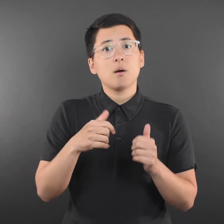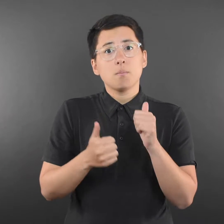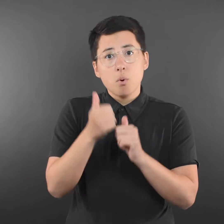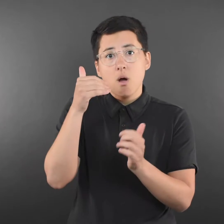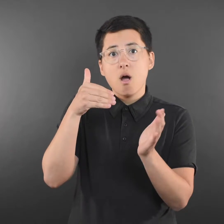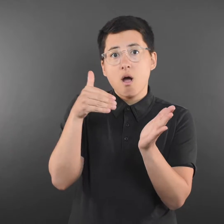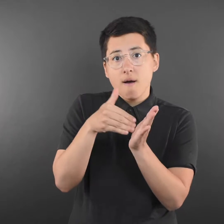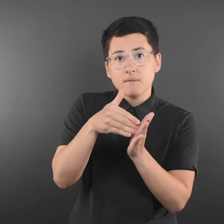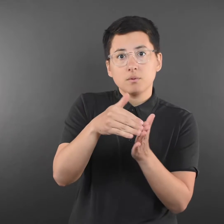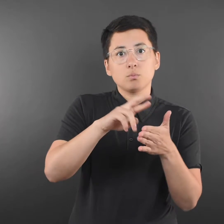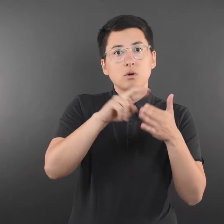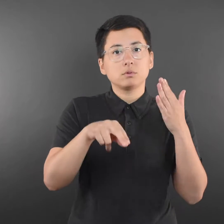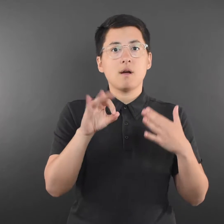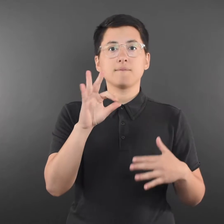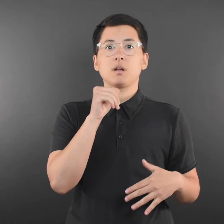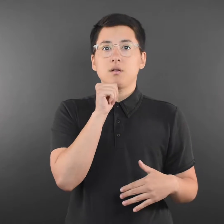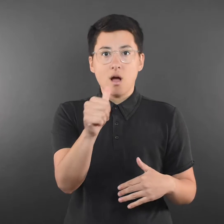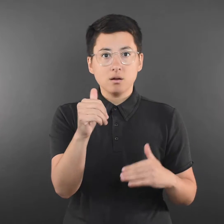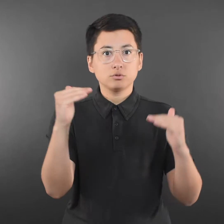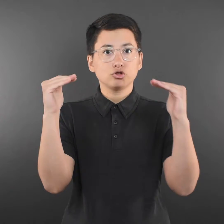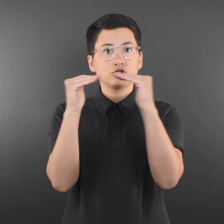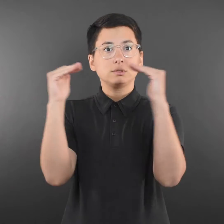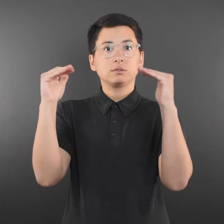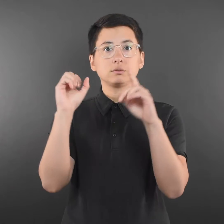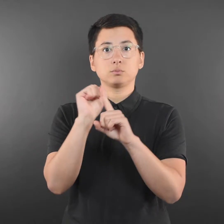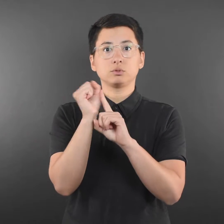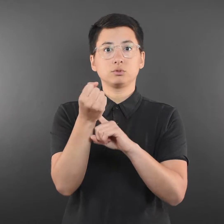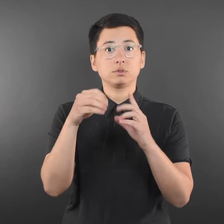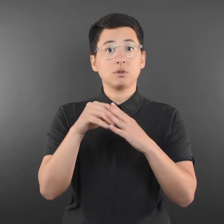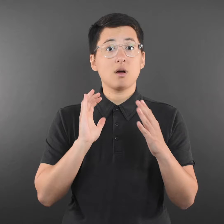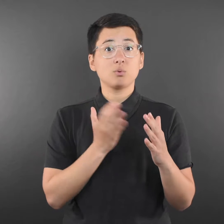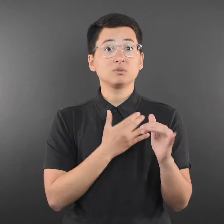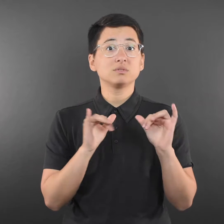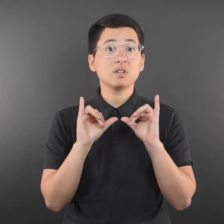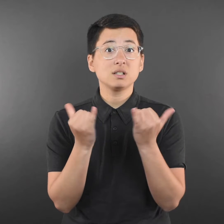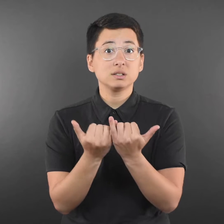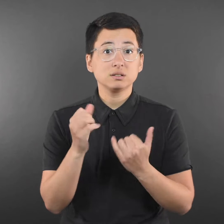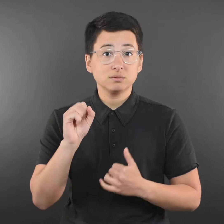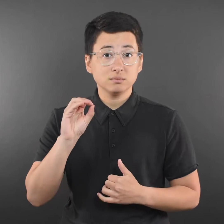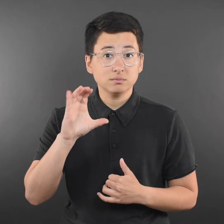It is most often the result of unjust conditions in society and being underserved.